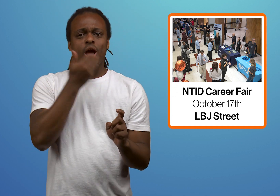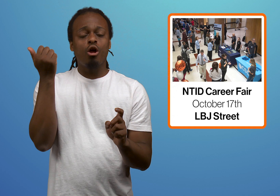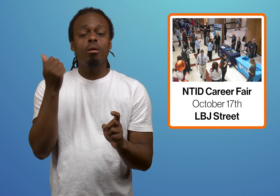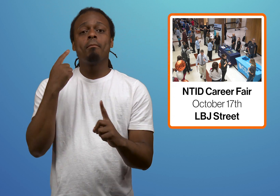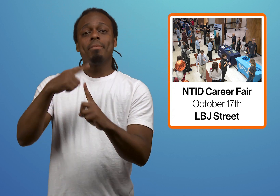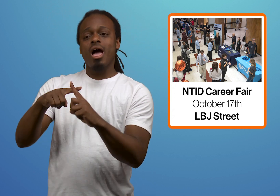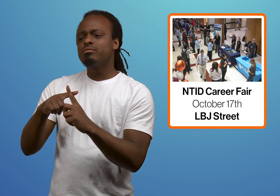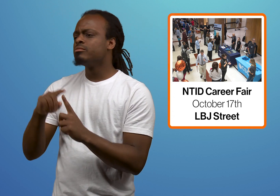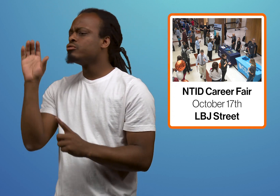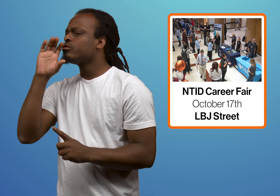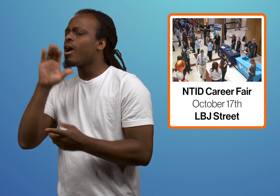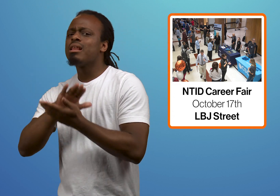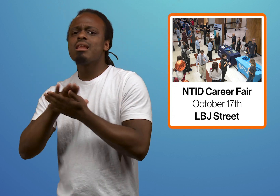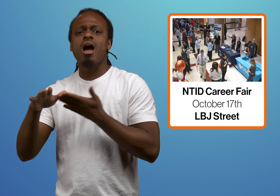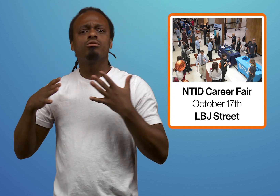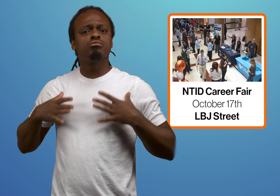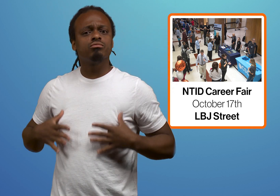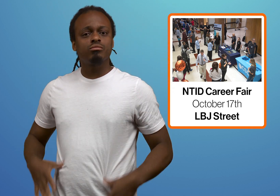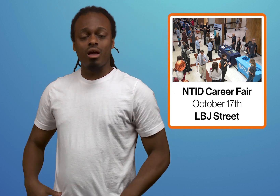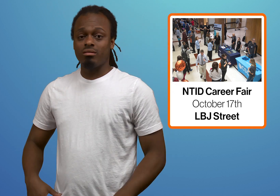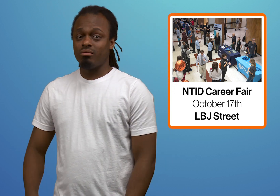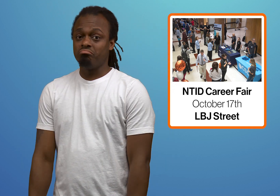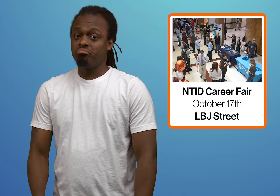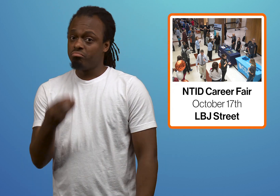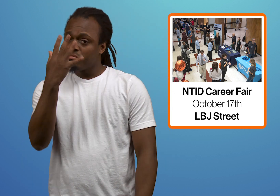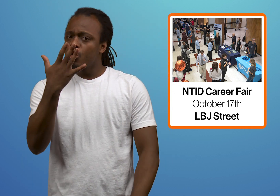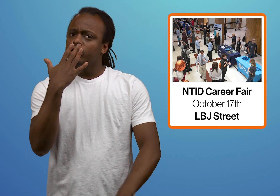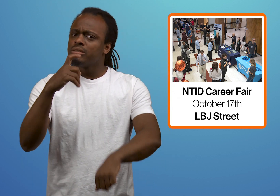Give your resume a facelift and look for a decent suit;